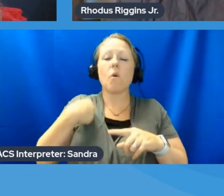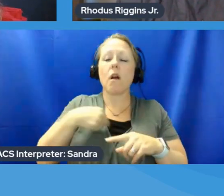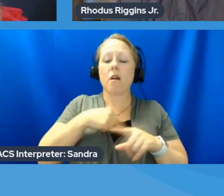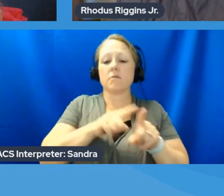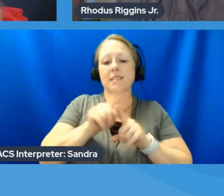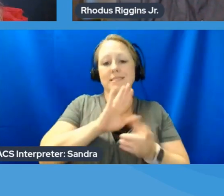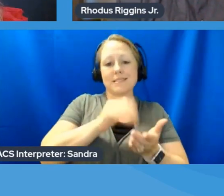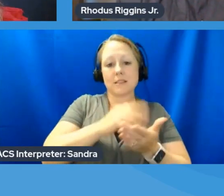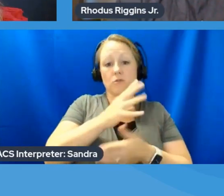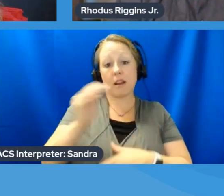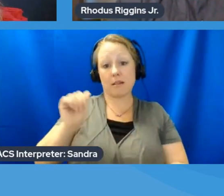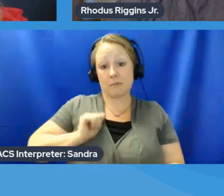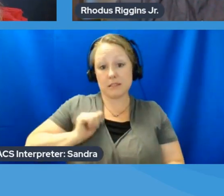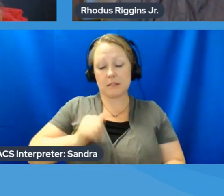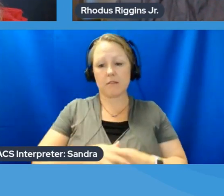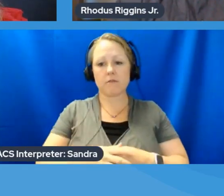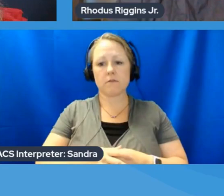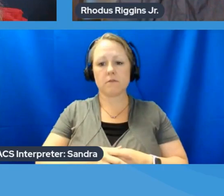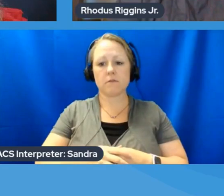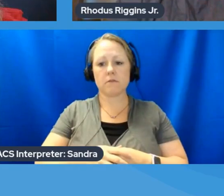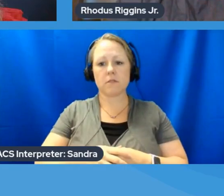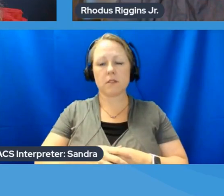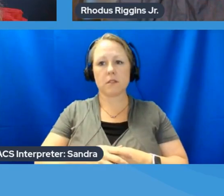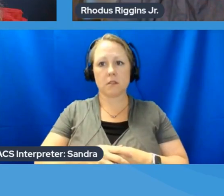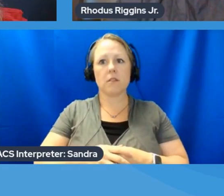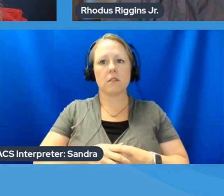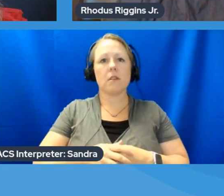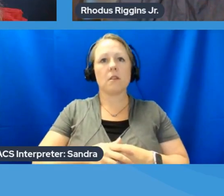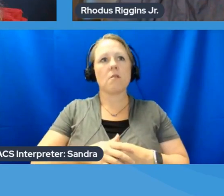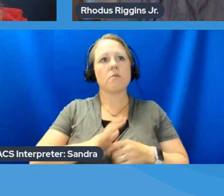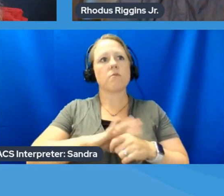when the pandemic has forced us to change the way we work